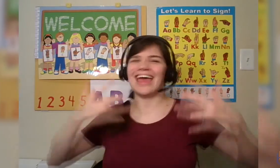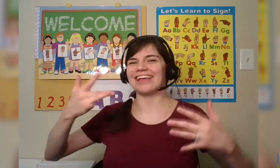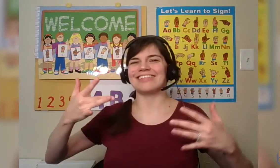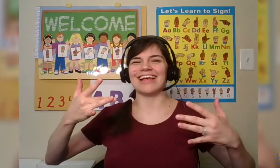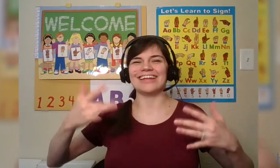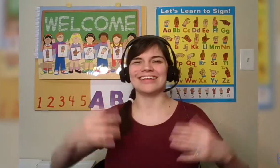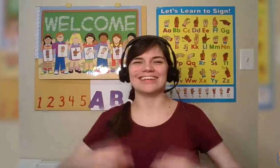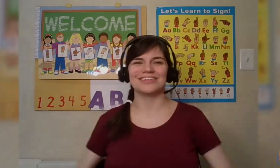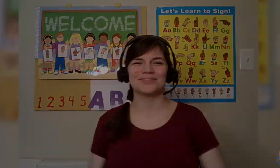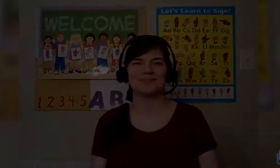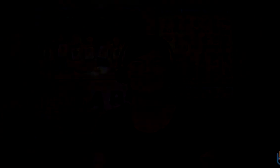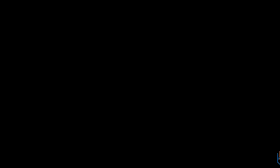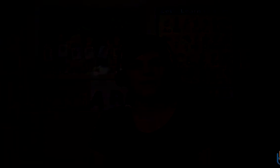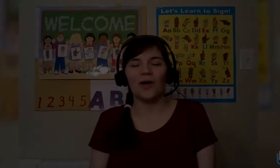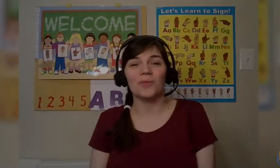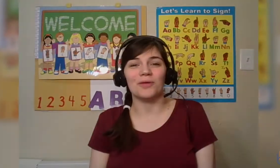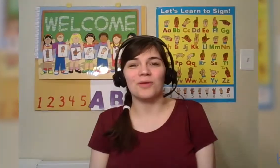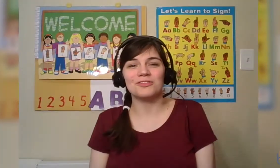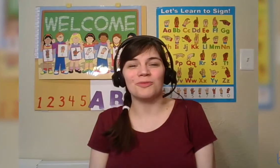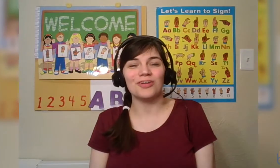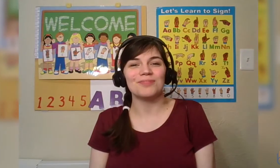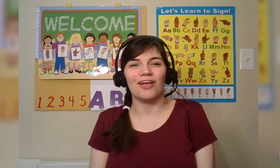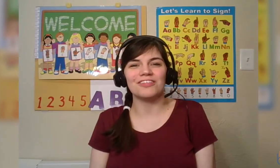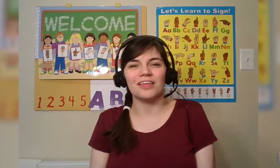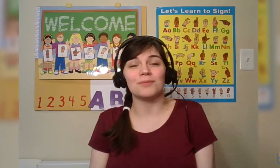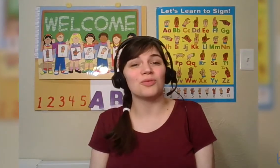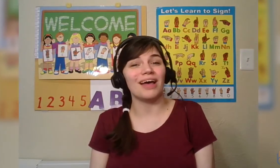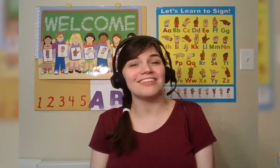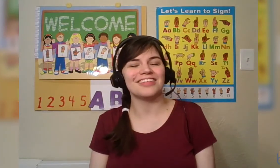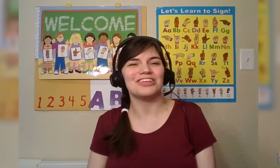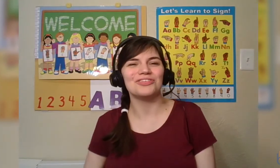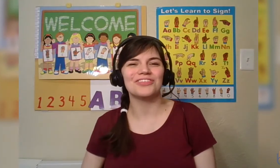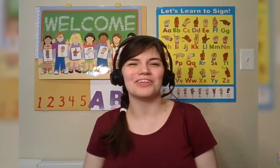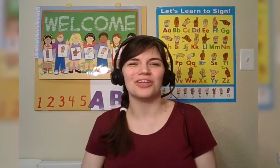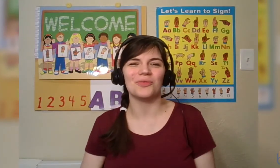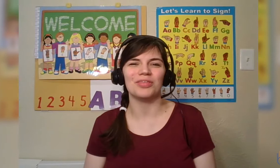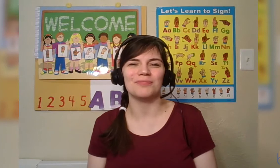Alright, once more I'll sign them twice and you sign along with me.